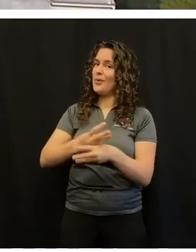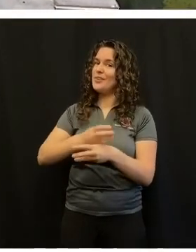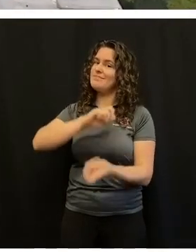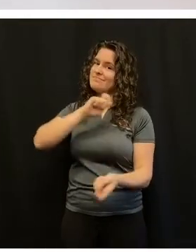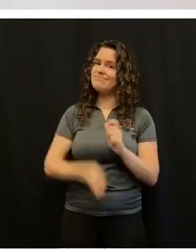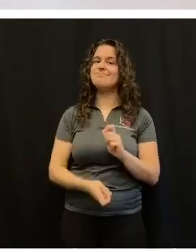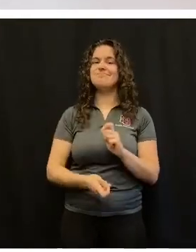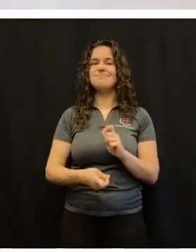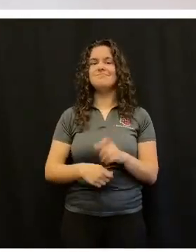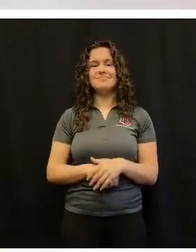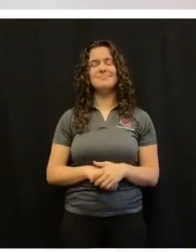Our moment is here.